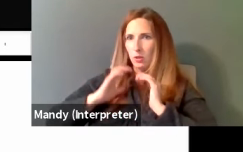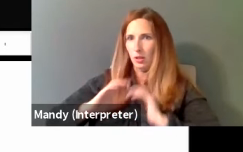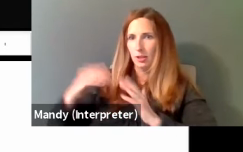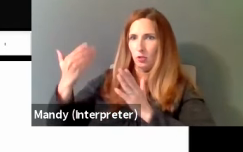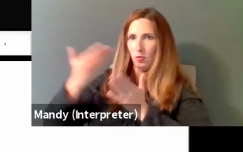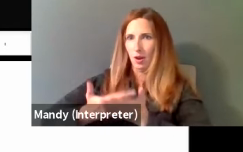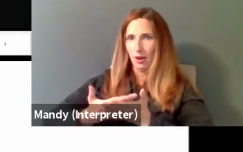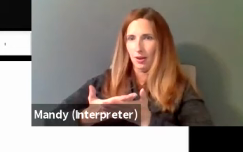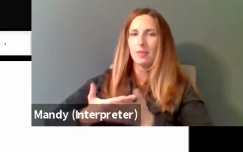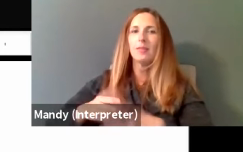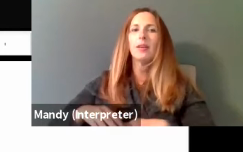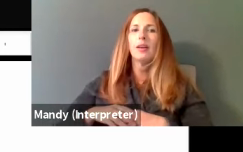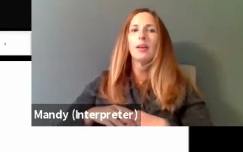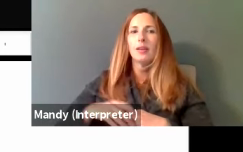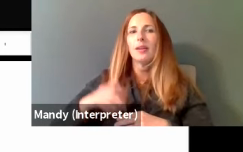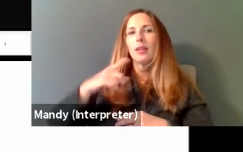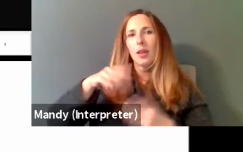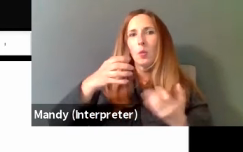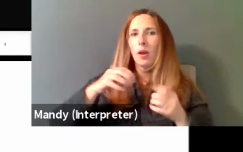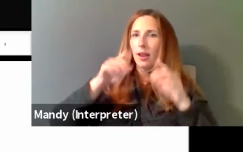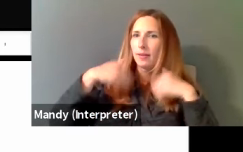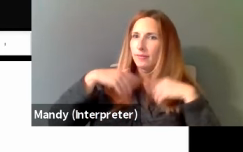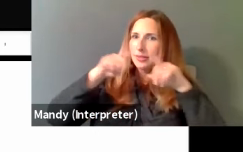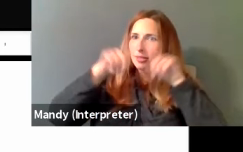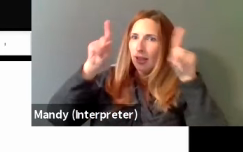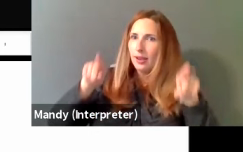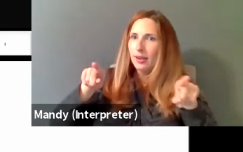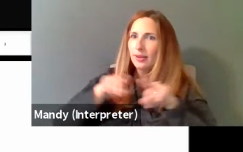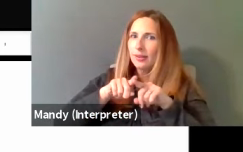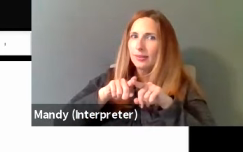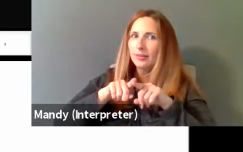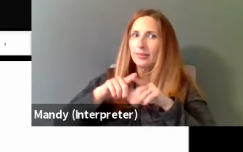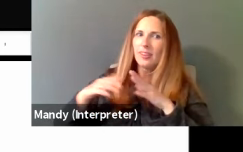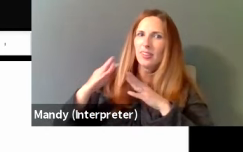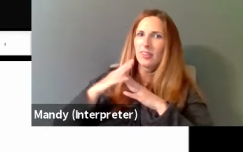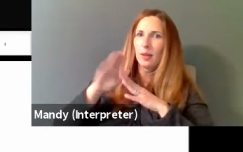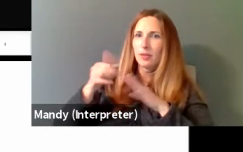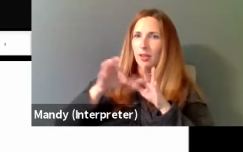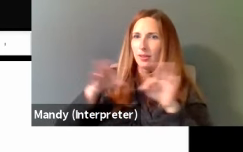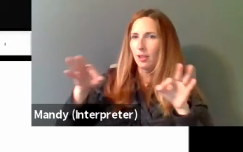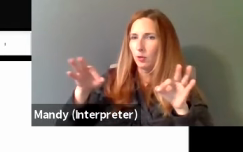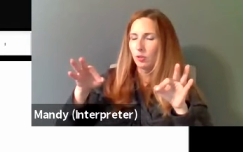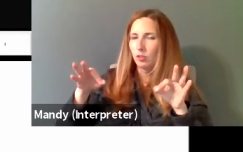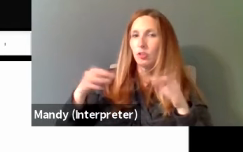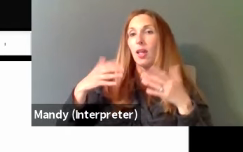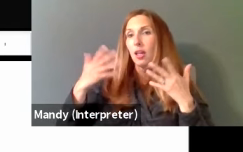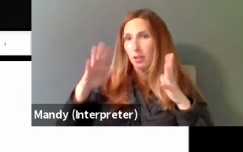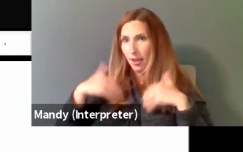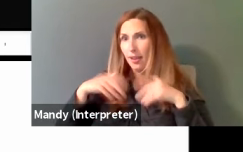And they wanted to do a signage up in the top 10 languages. They have signage in their office in a few languages,